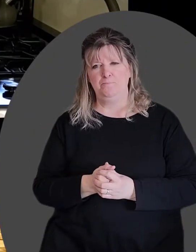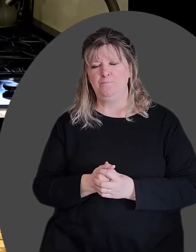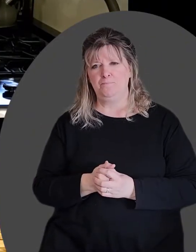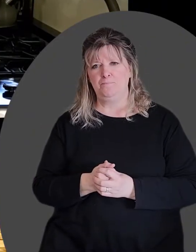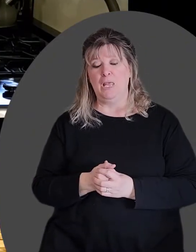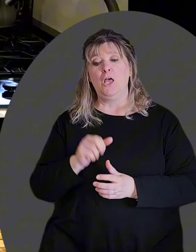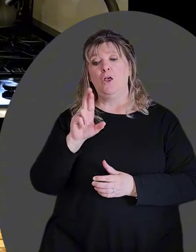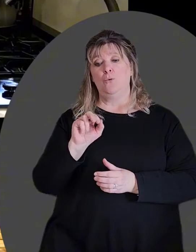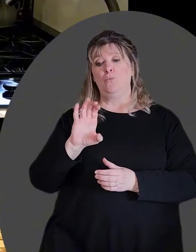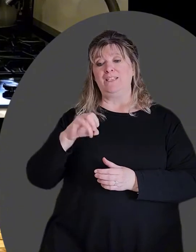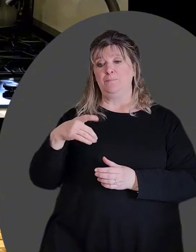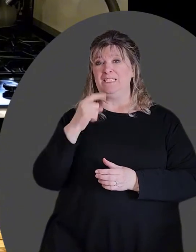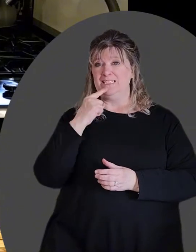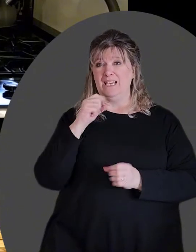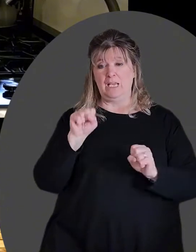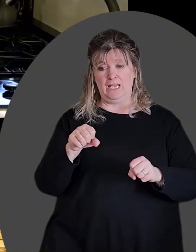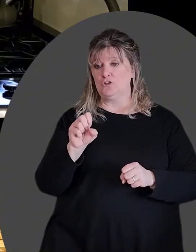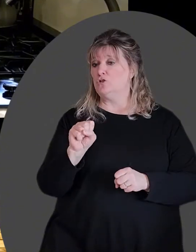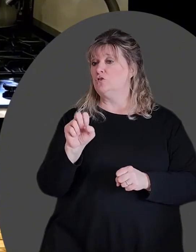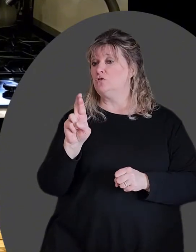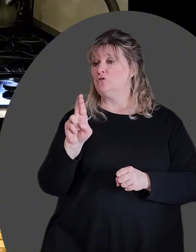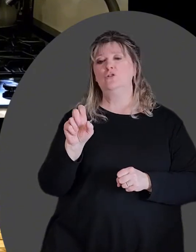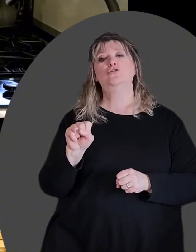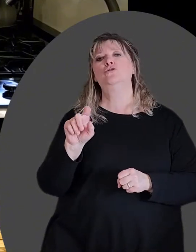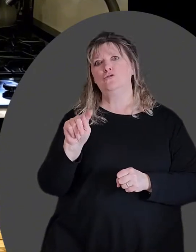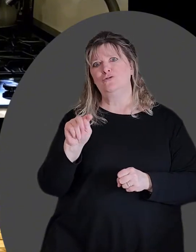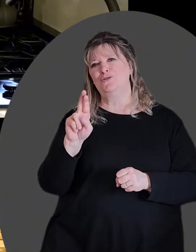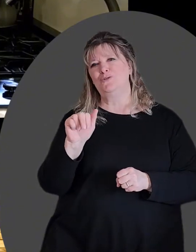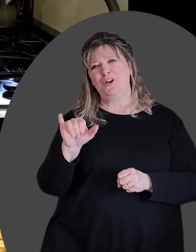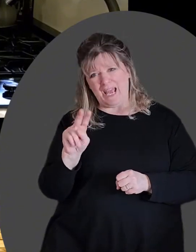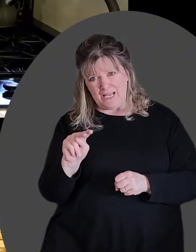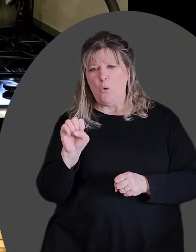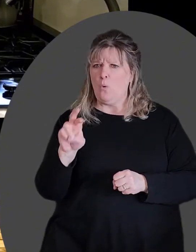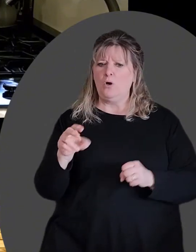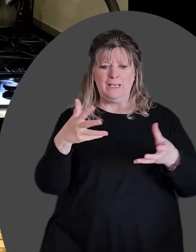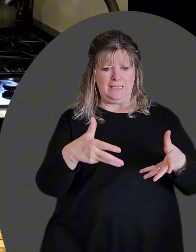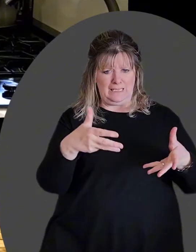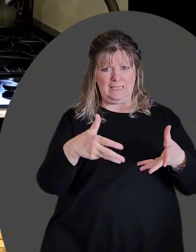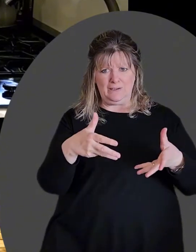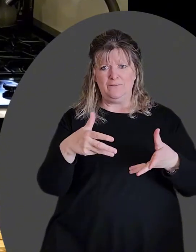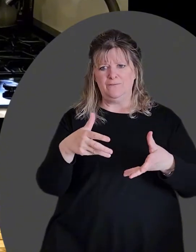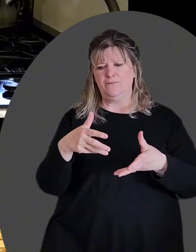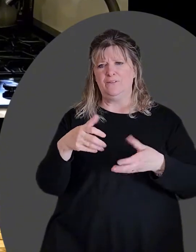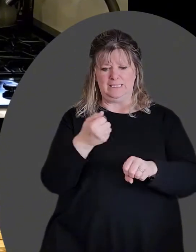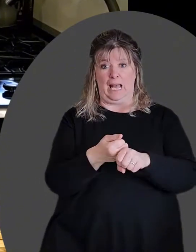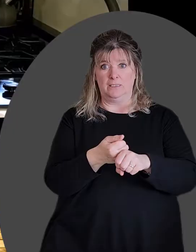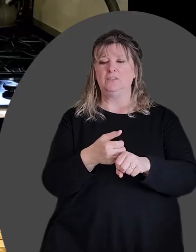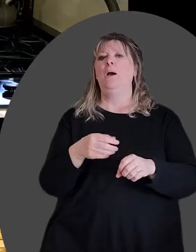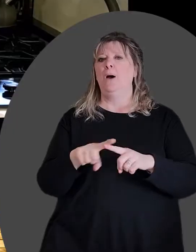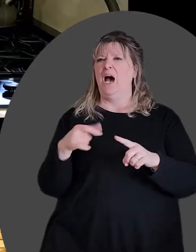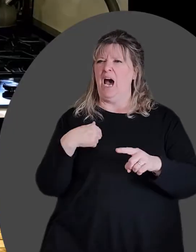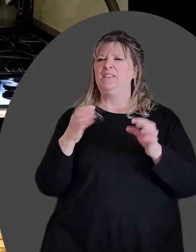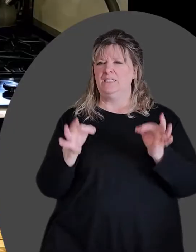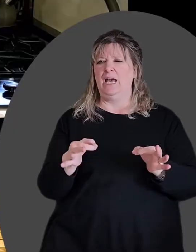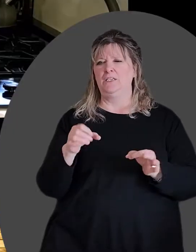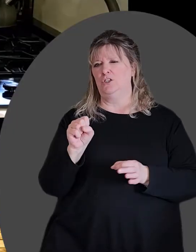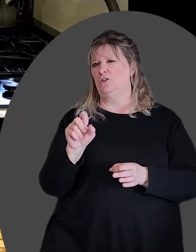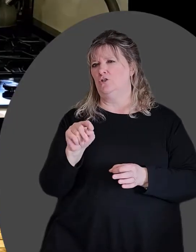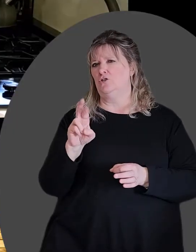I could either strain it or leave the solids in I chose to strain it I used these bottles